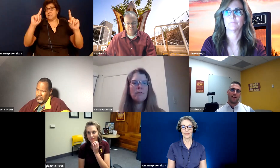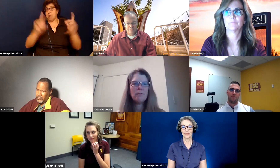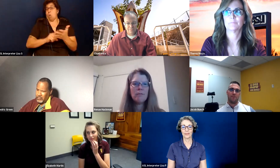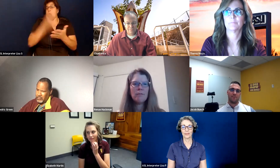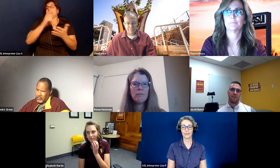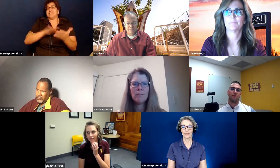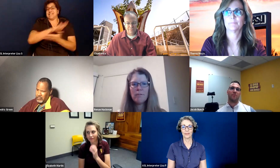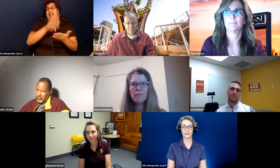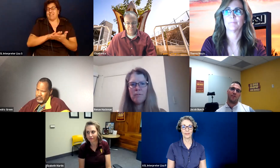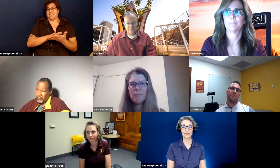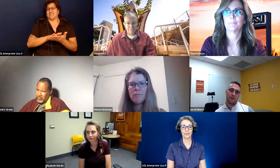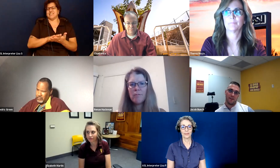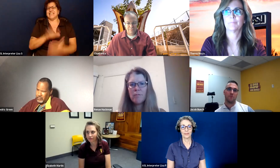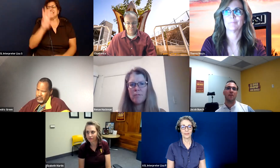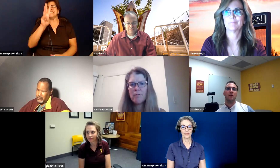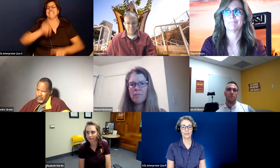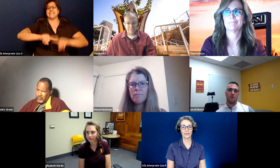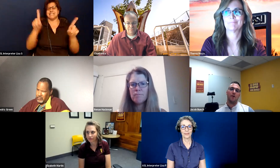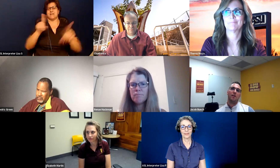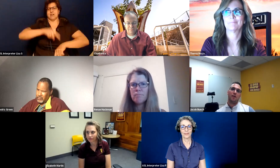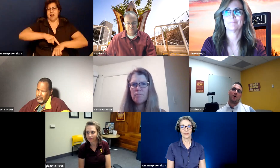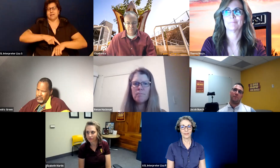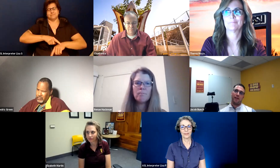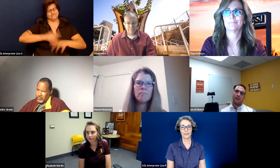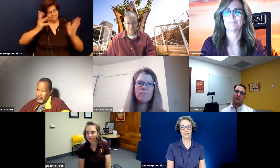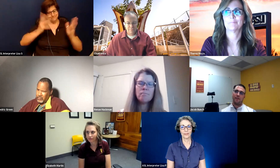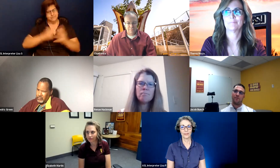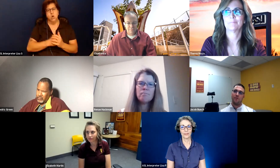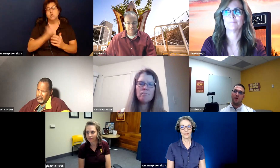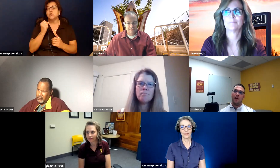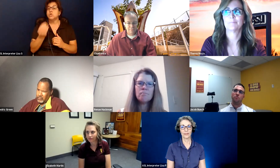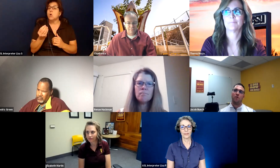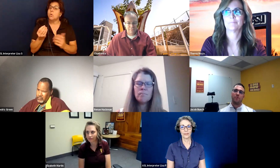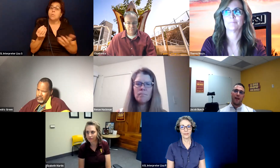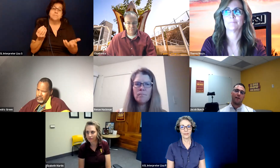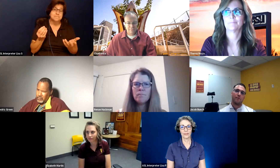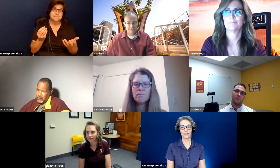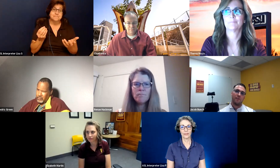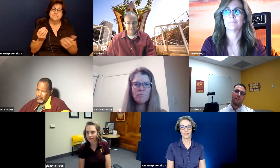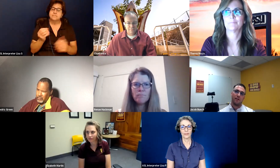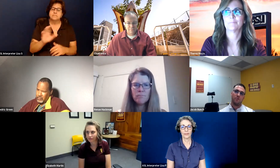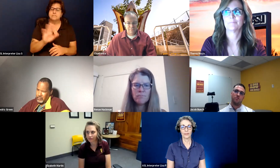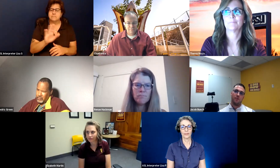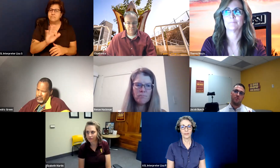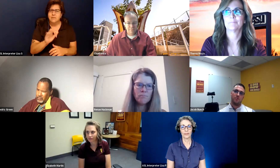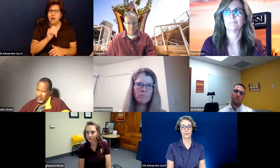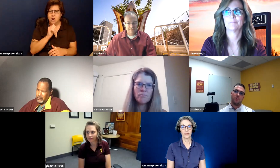I have been successful six different times. So, you know, I mean, don't ever judge a book by its cover.